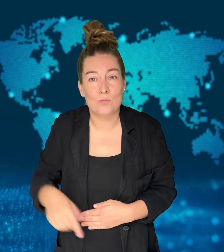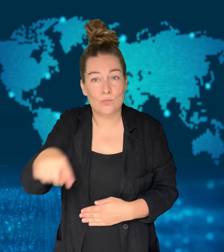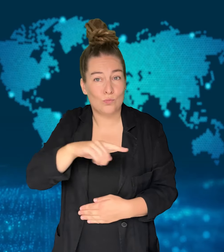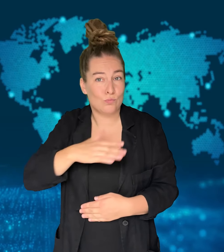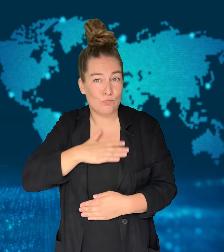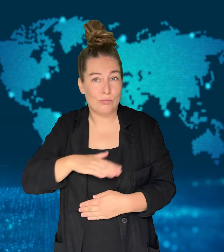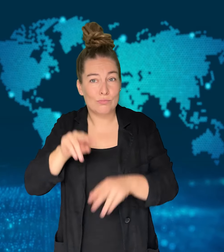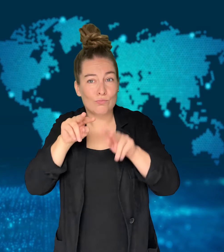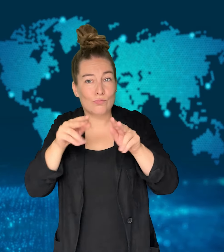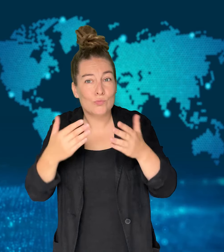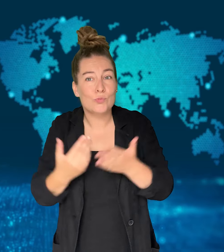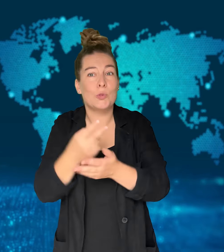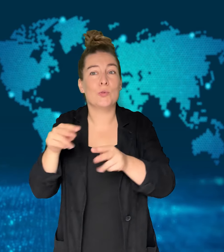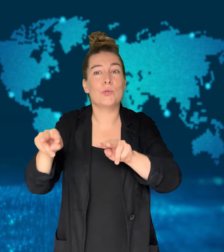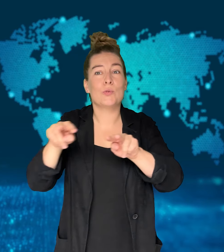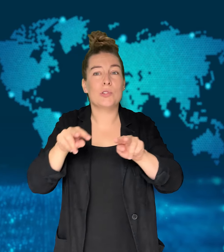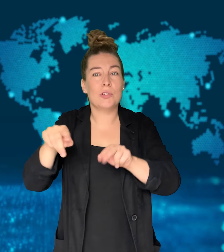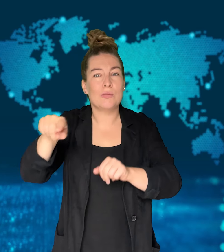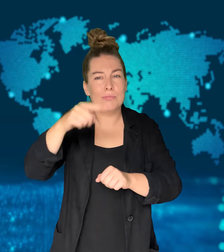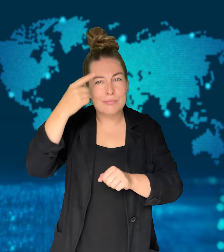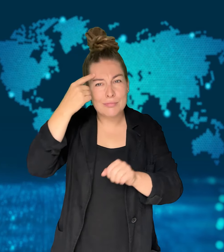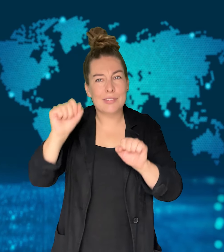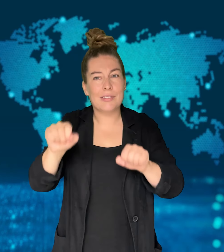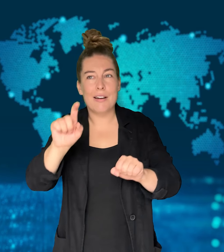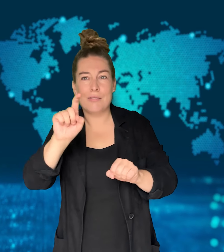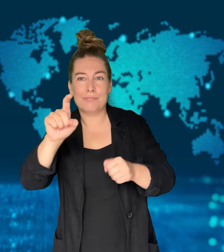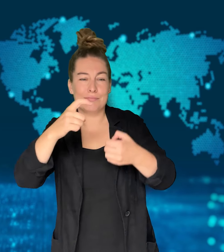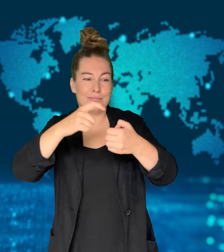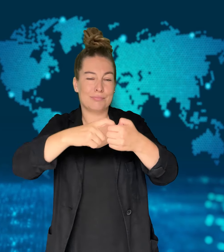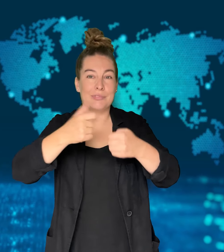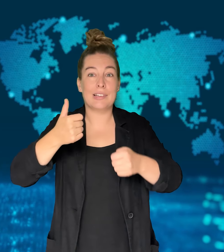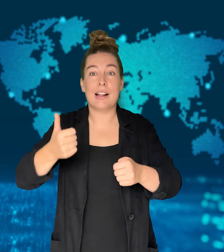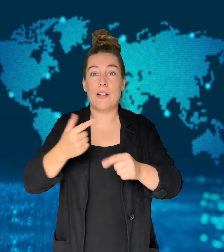Don't forget to subscribe, like, and follow H3 World TV to